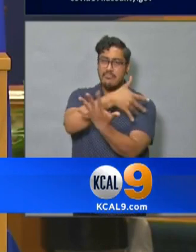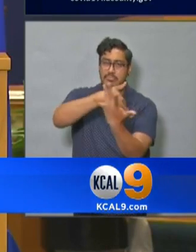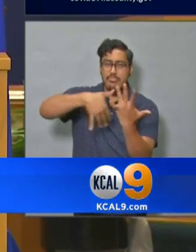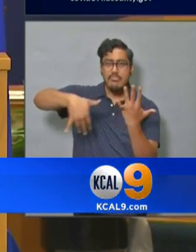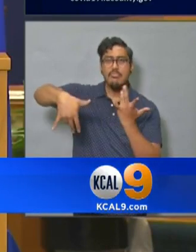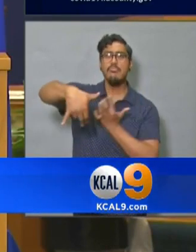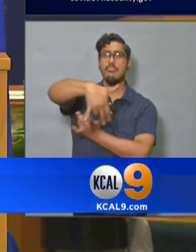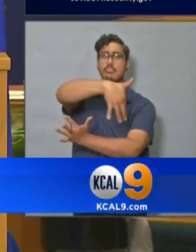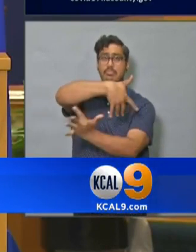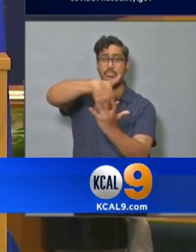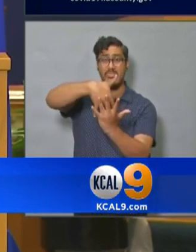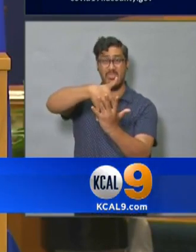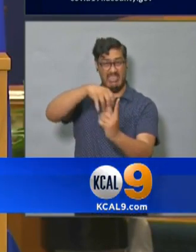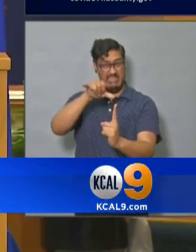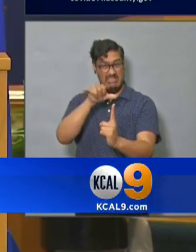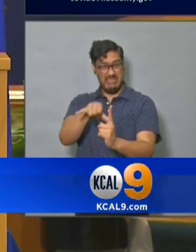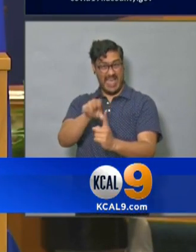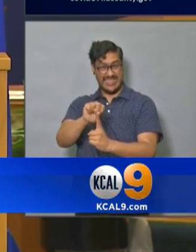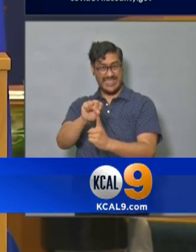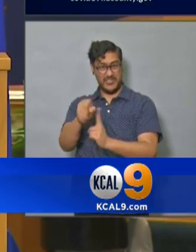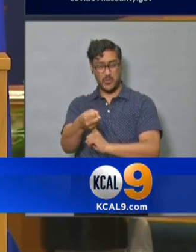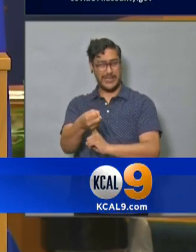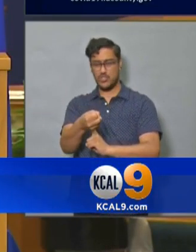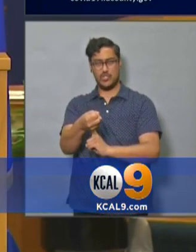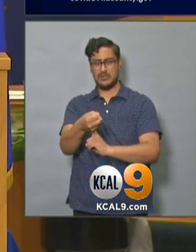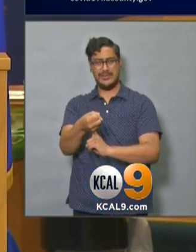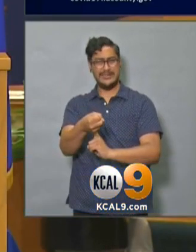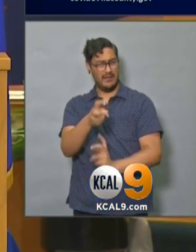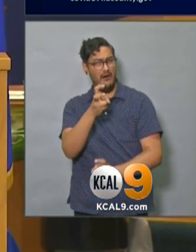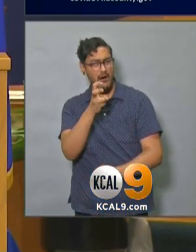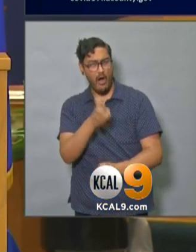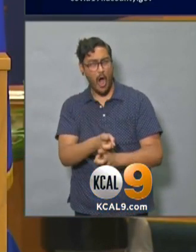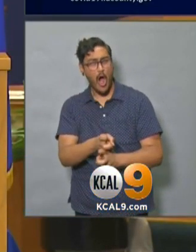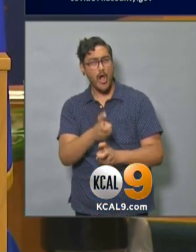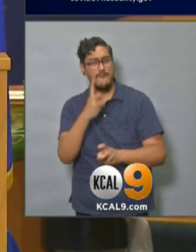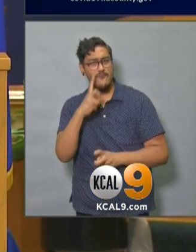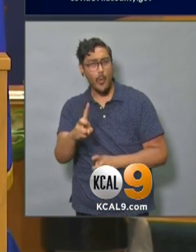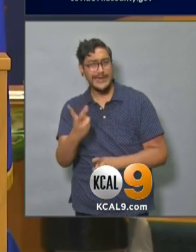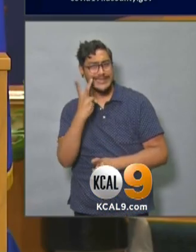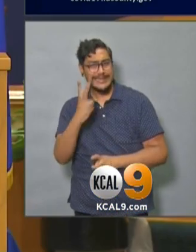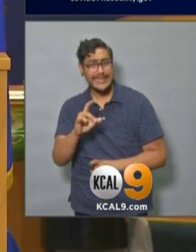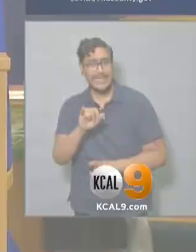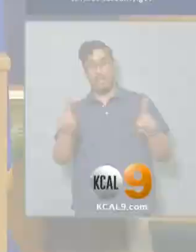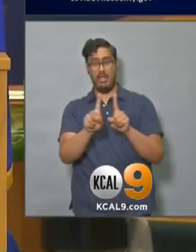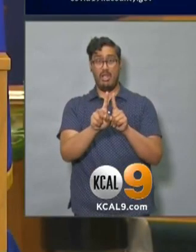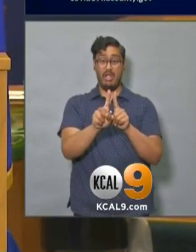DO KNOW. IT'S VERY DIFFICULT WITH ANY CROWD SITUATION FOR US TO